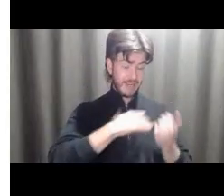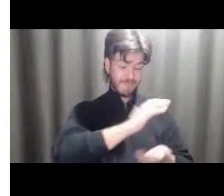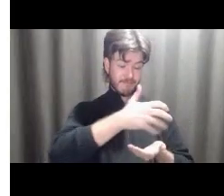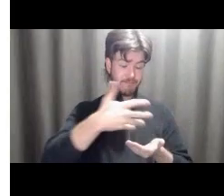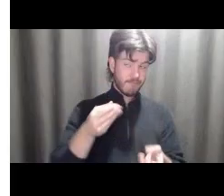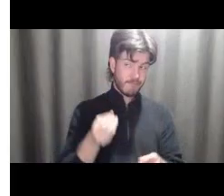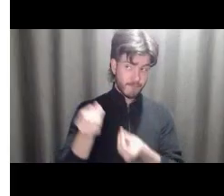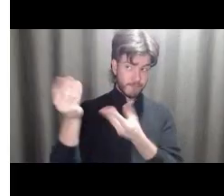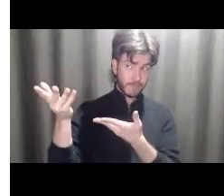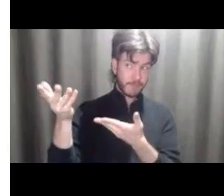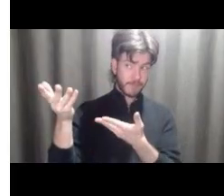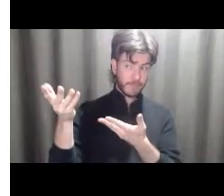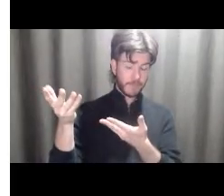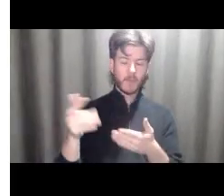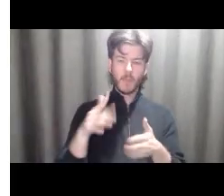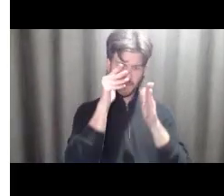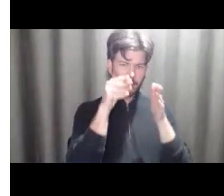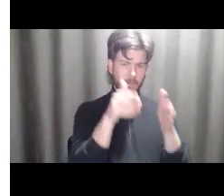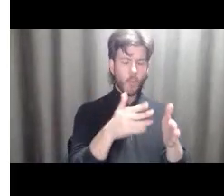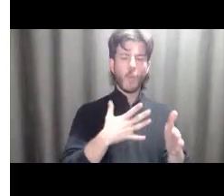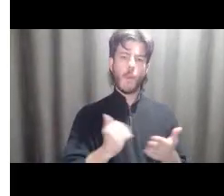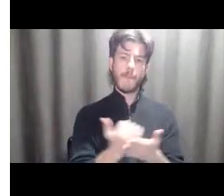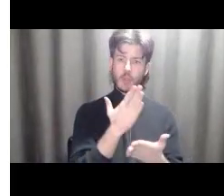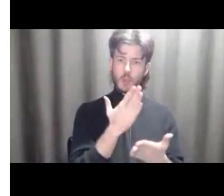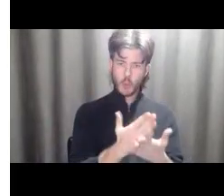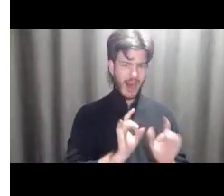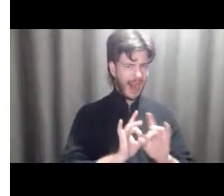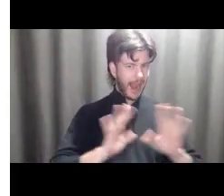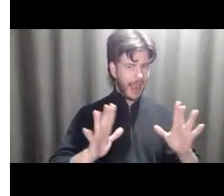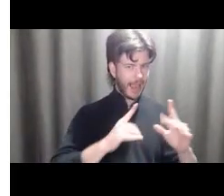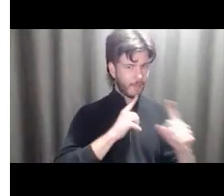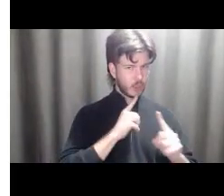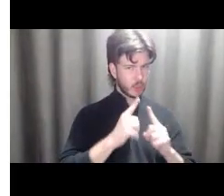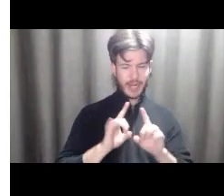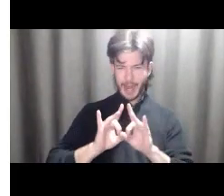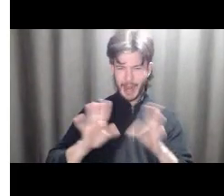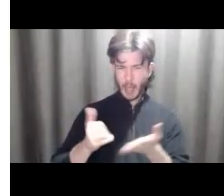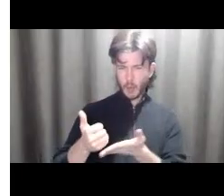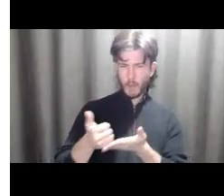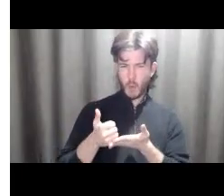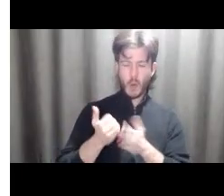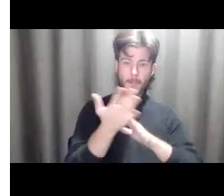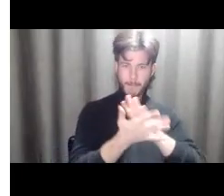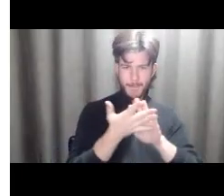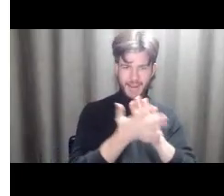It's about making sure they have clear information and support so that they can make that decision confidently.